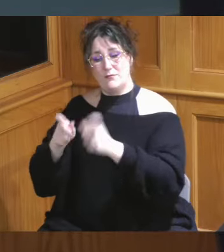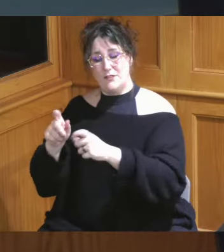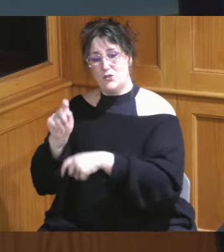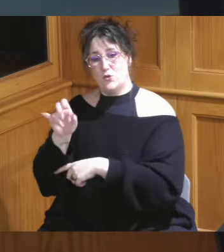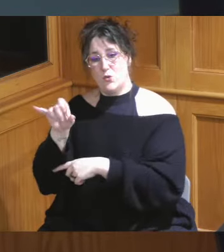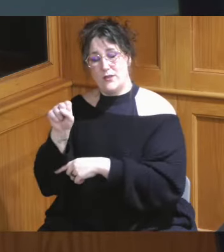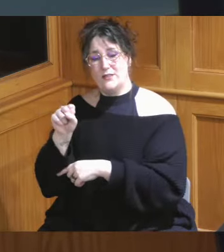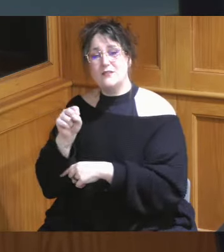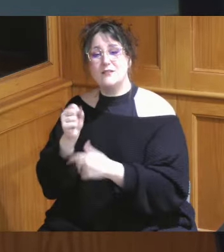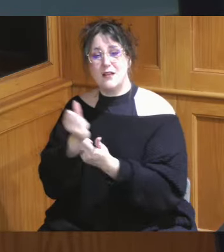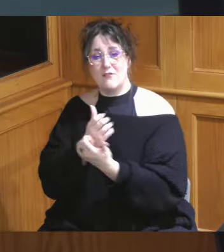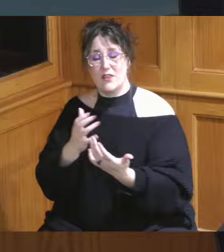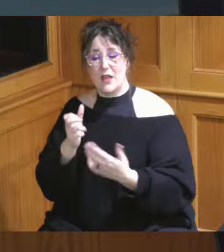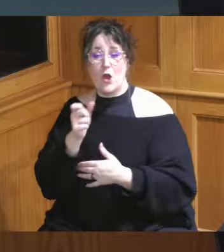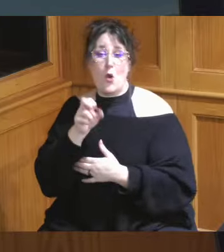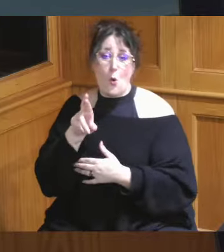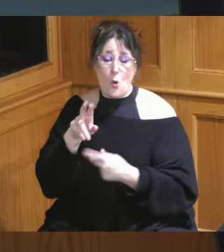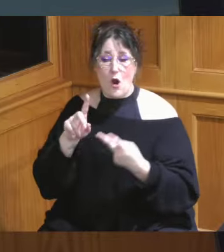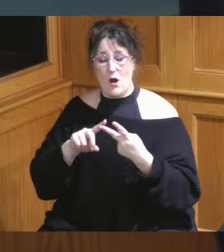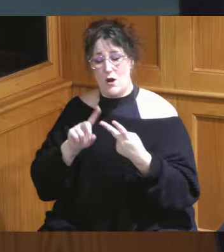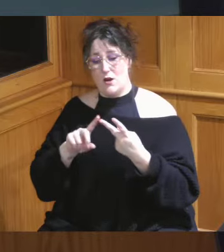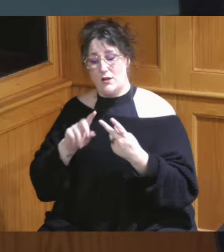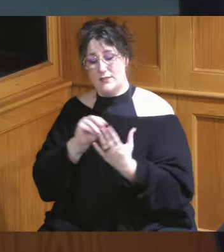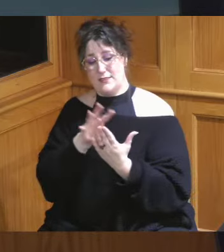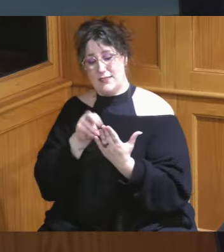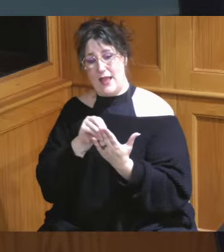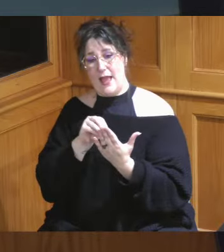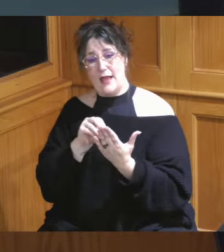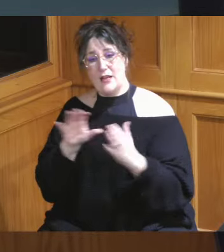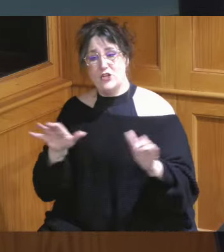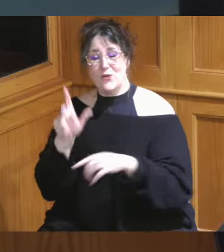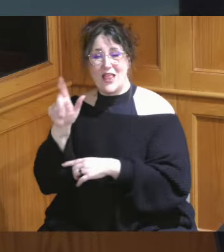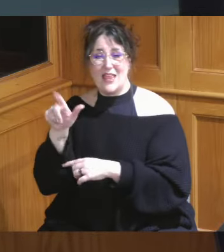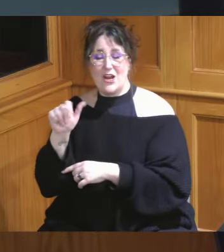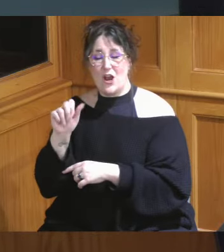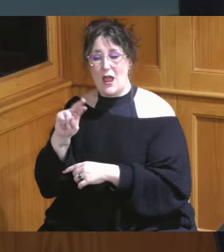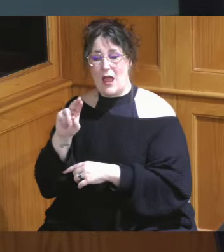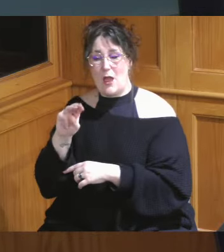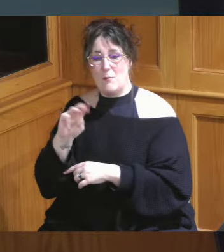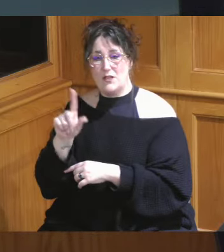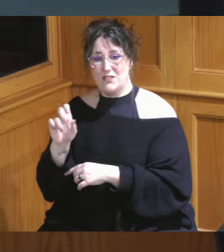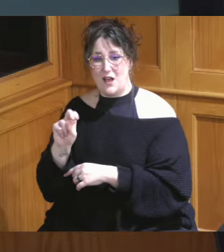to the game or scan the code and do it later on when they were a little bit warmer. It was